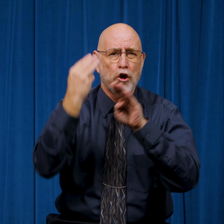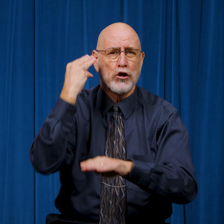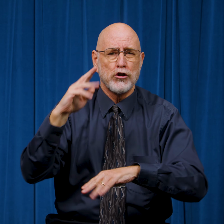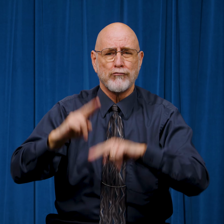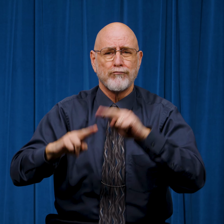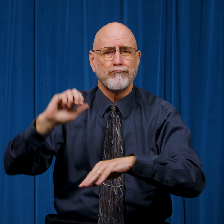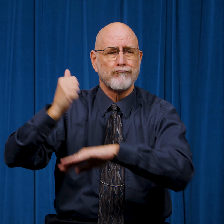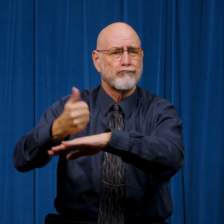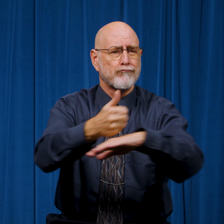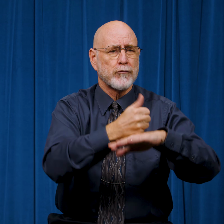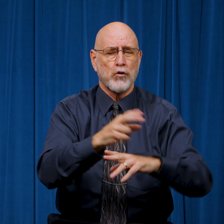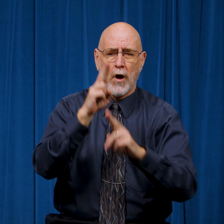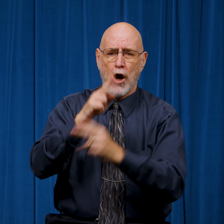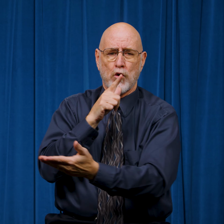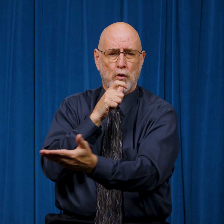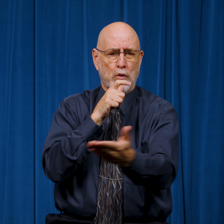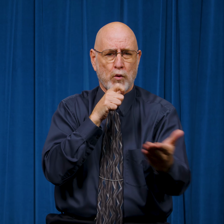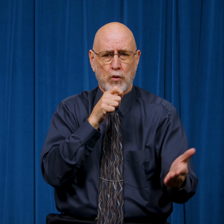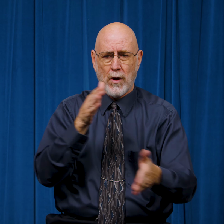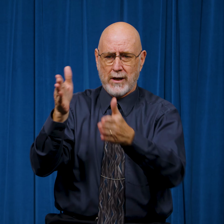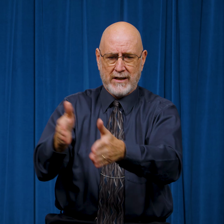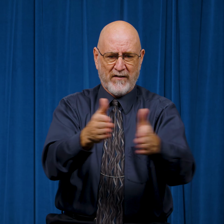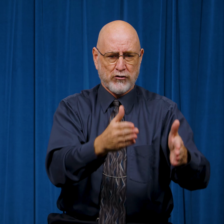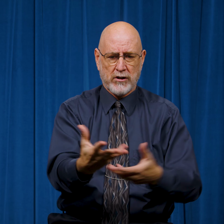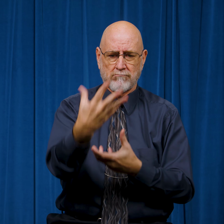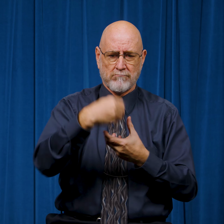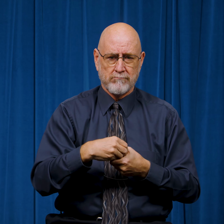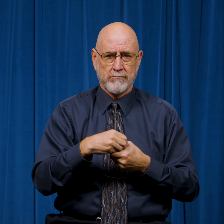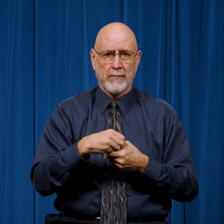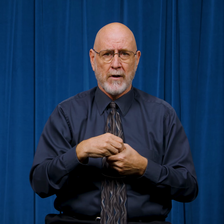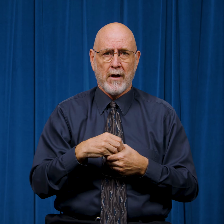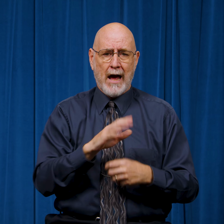to honor those who individually were a part of the fabric of our country